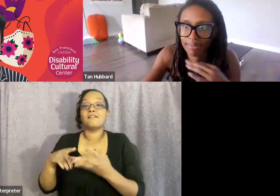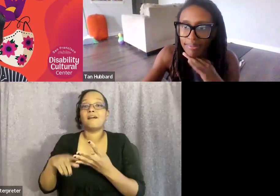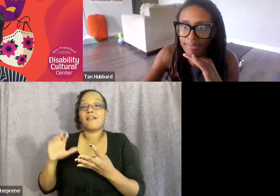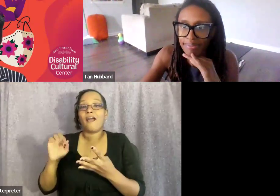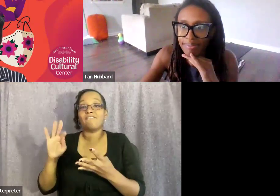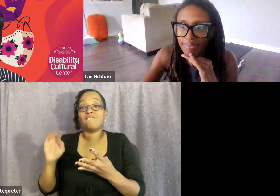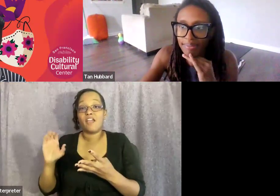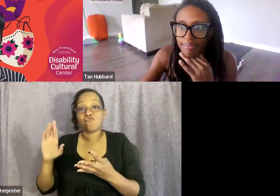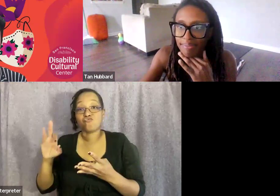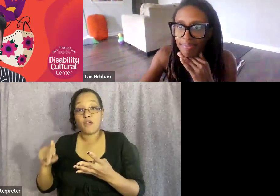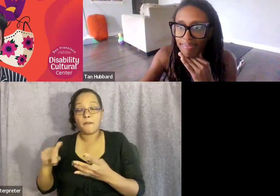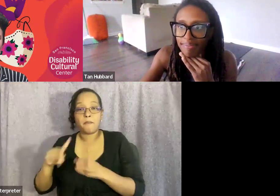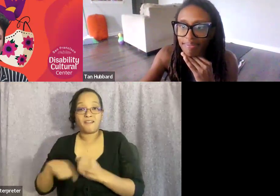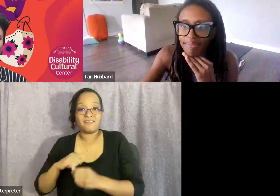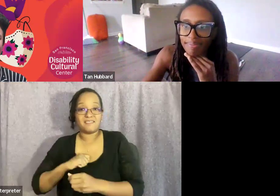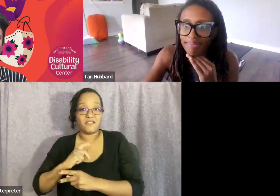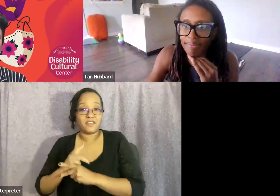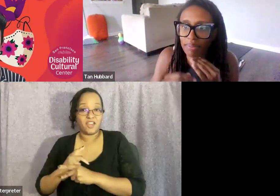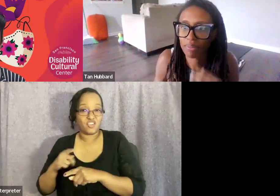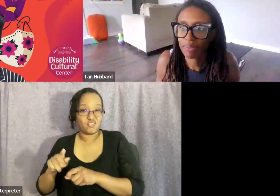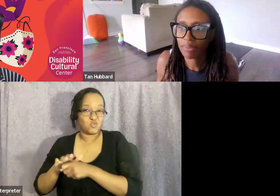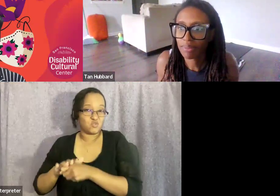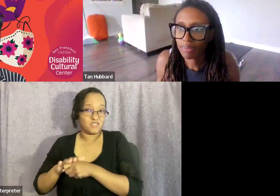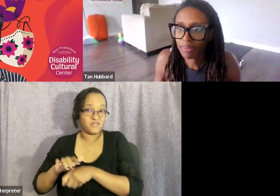We're dropping the link to our link tree in the chat right now,